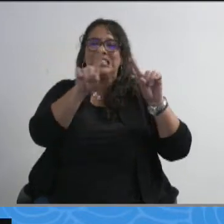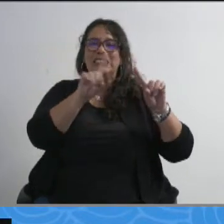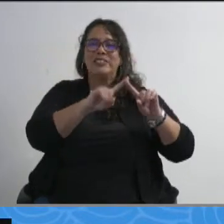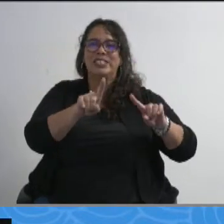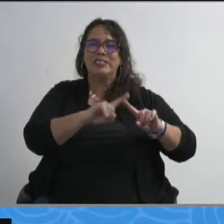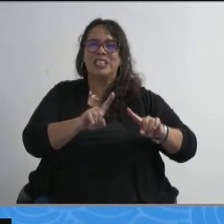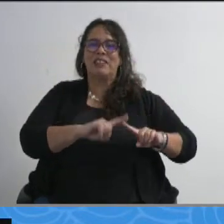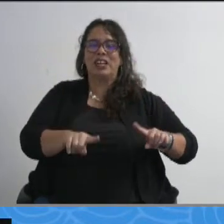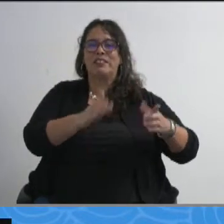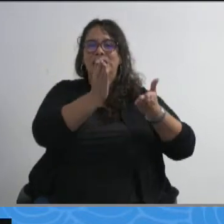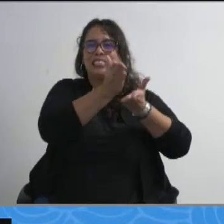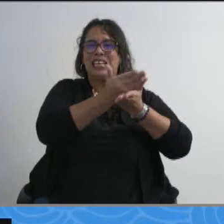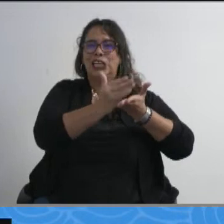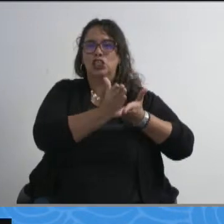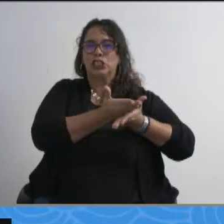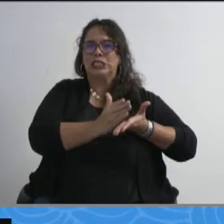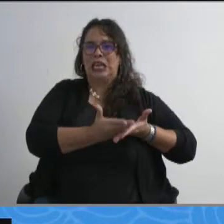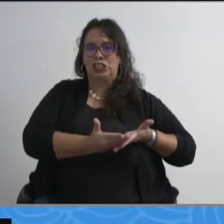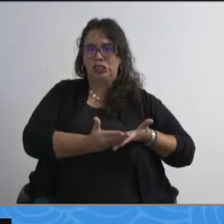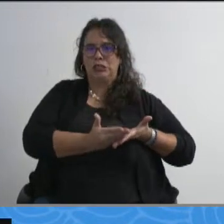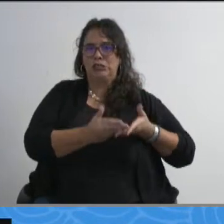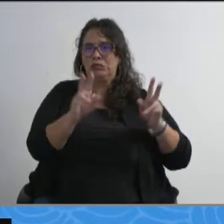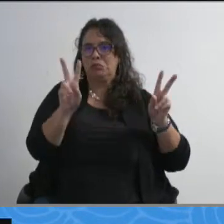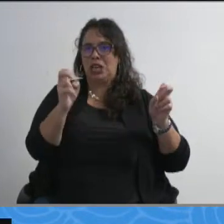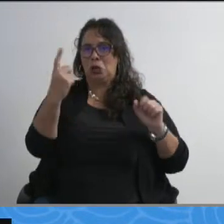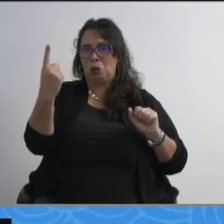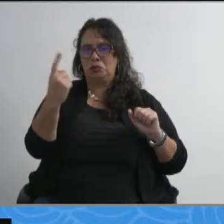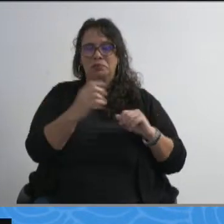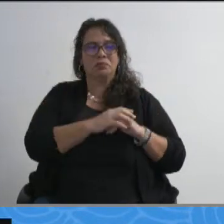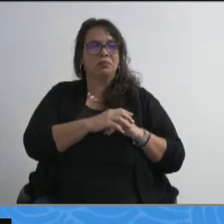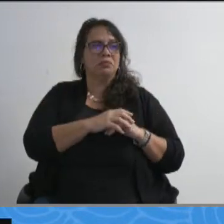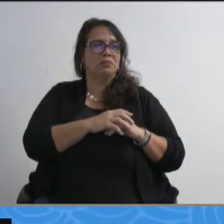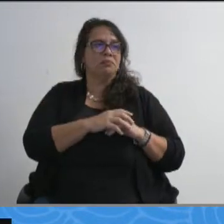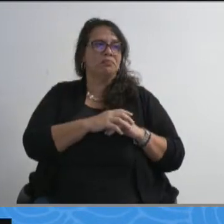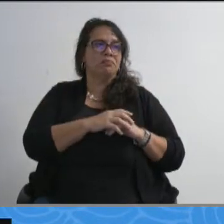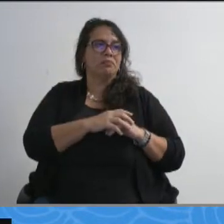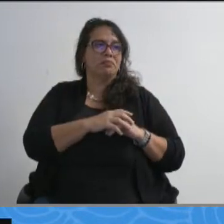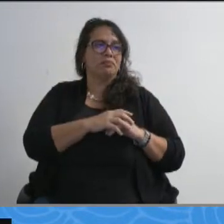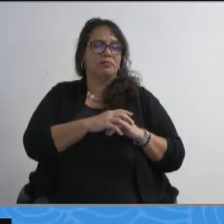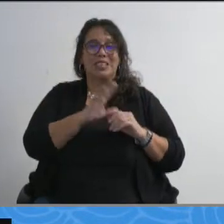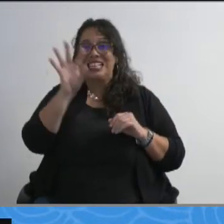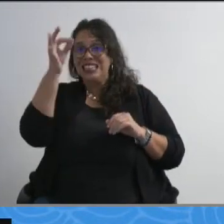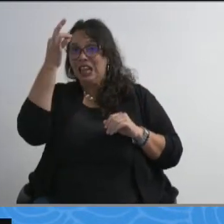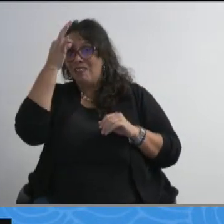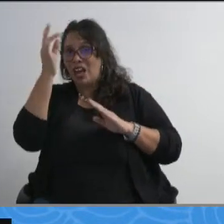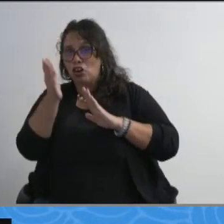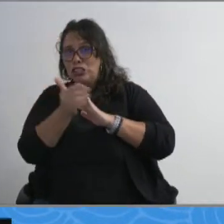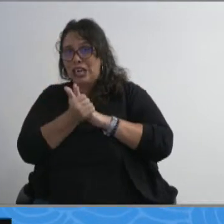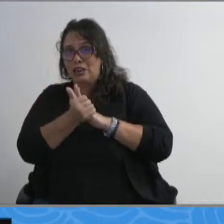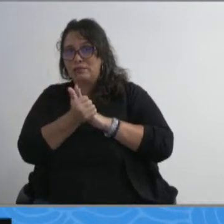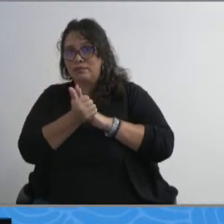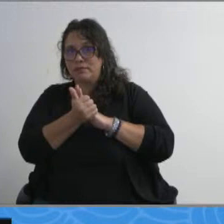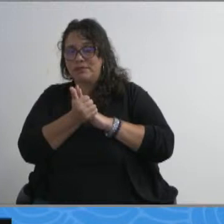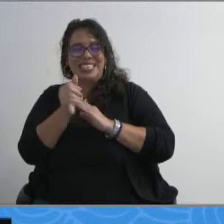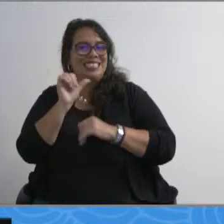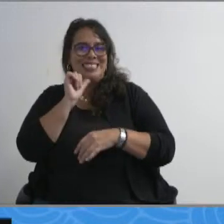the five different sections of the Title I part of the federal addendum that is not addressed in the LCAP.